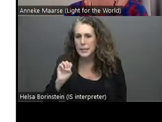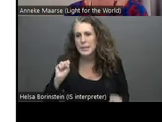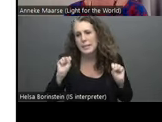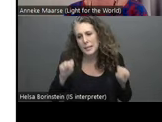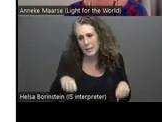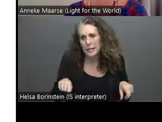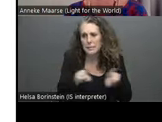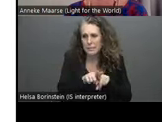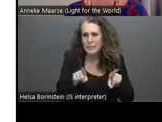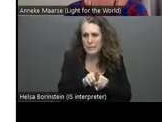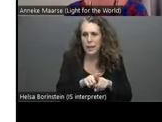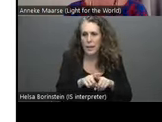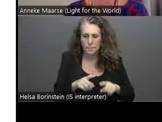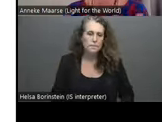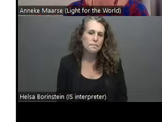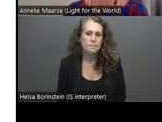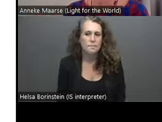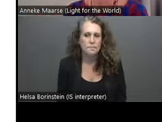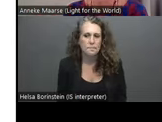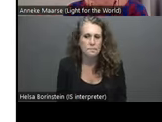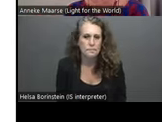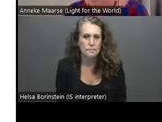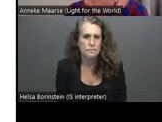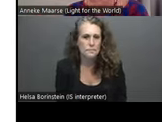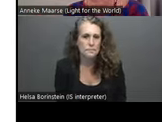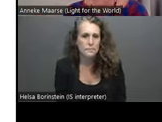15:34:14 action plan. 15:34:16 Very often one of the actions, is